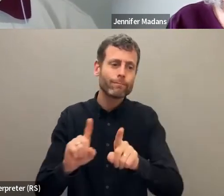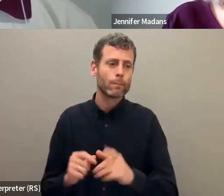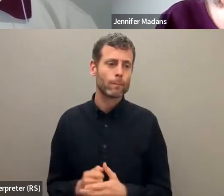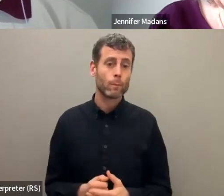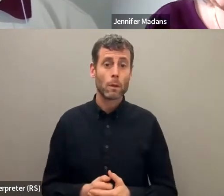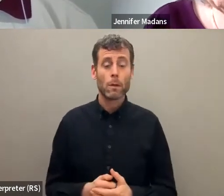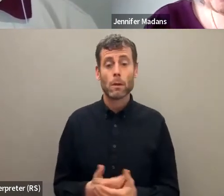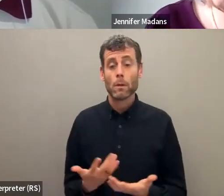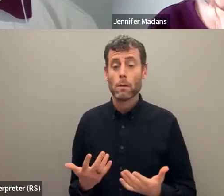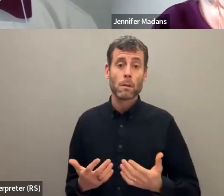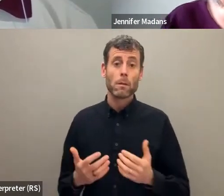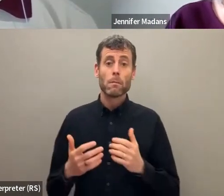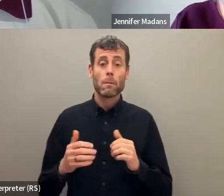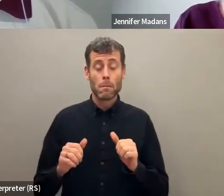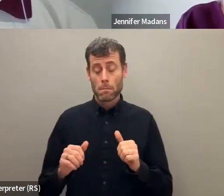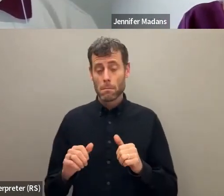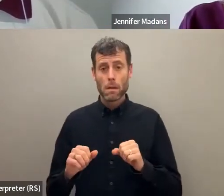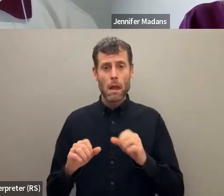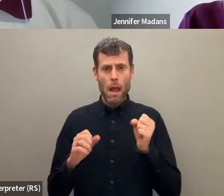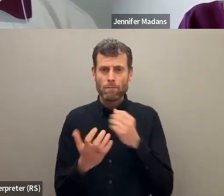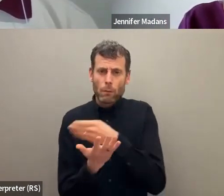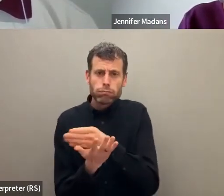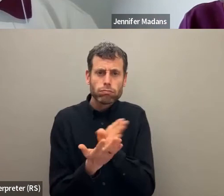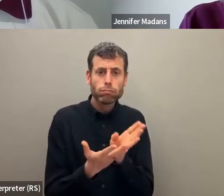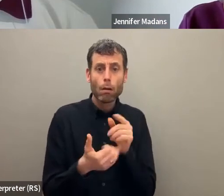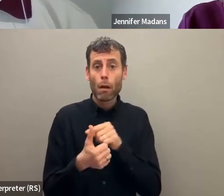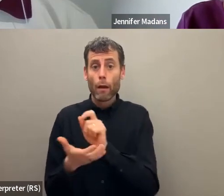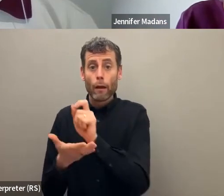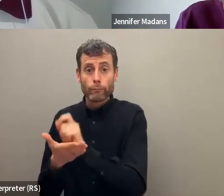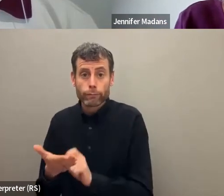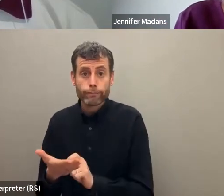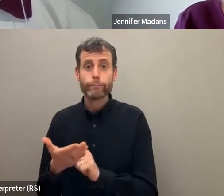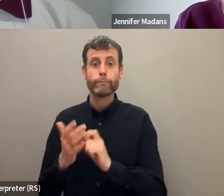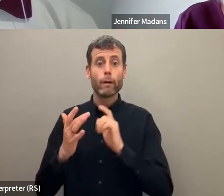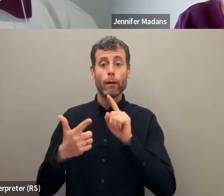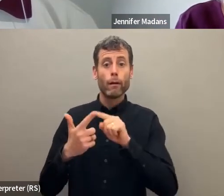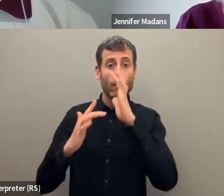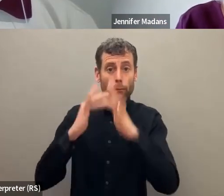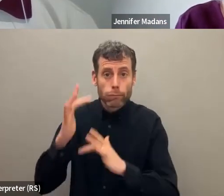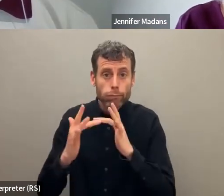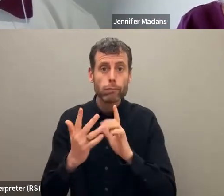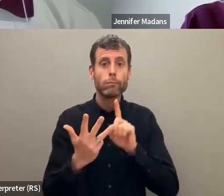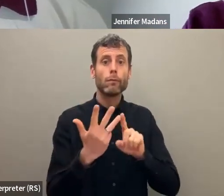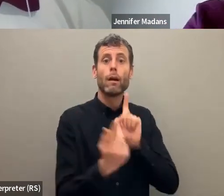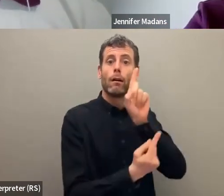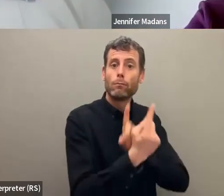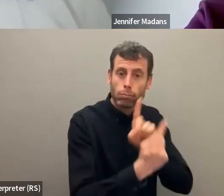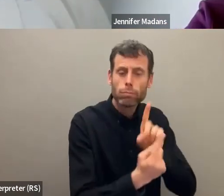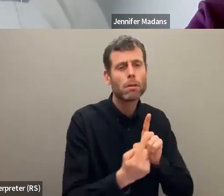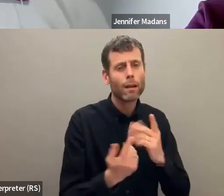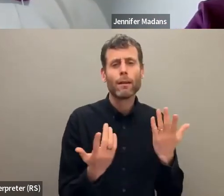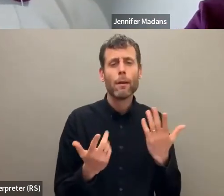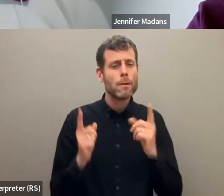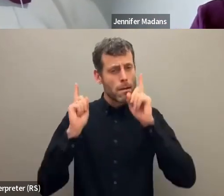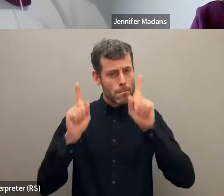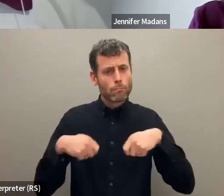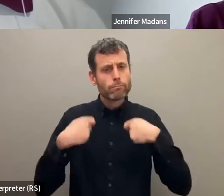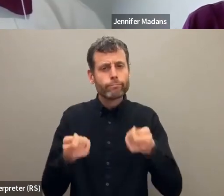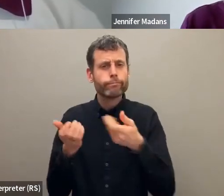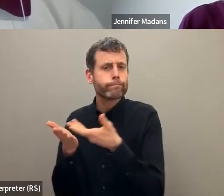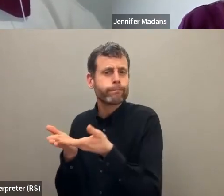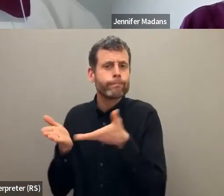Jennifer Madans: And this involves identifying barriers and facilitators to full inclusion, as is done by the the Washington group io Labor for survey and the Washington UNICEF.